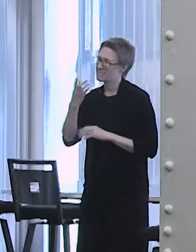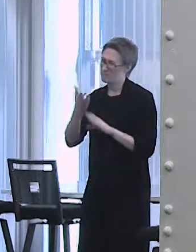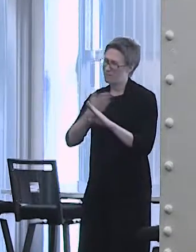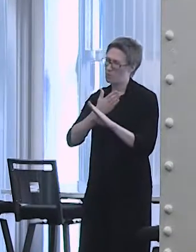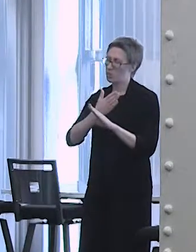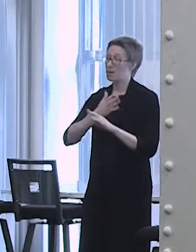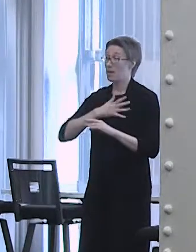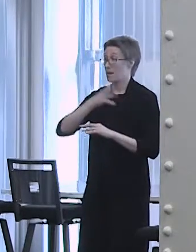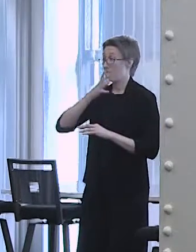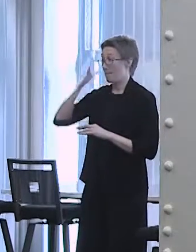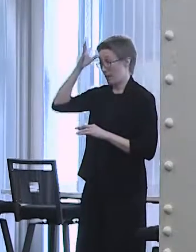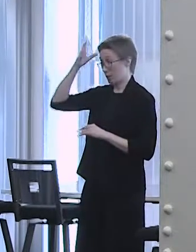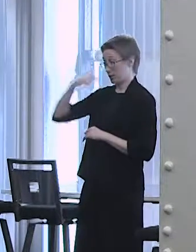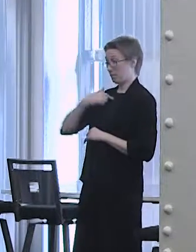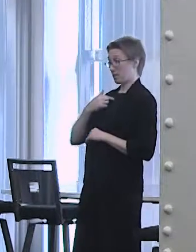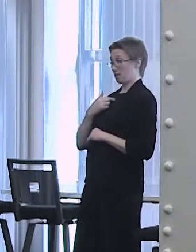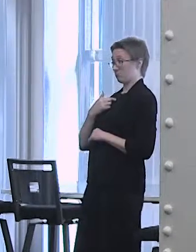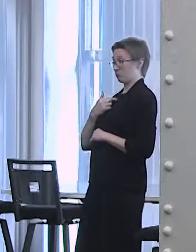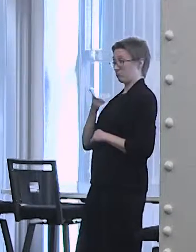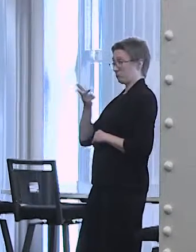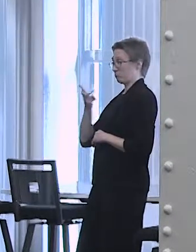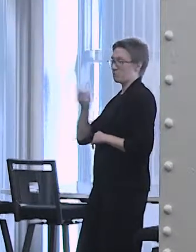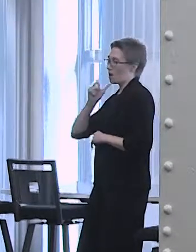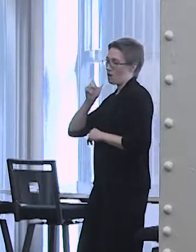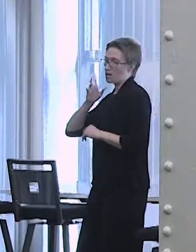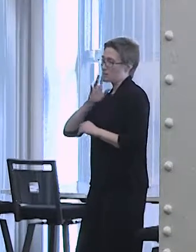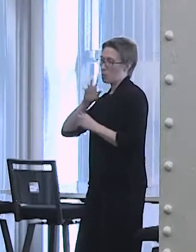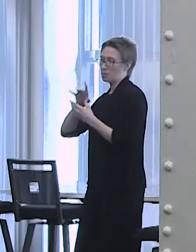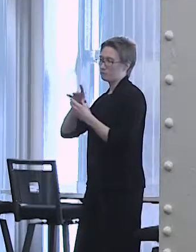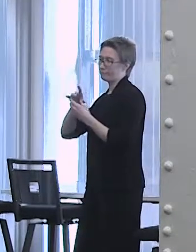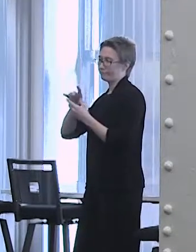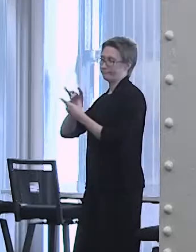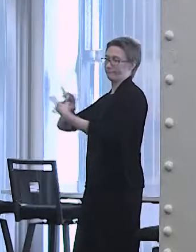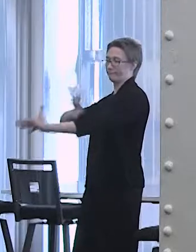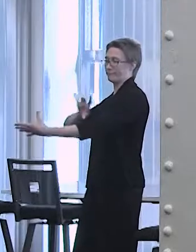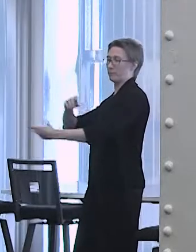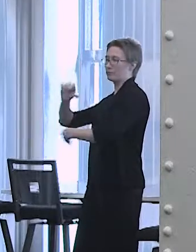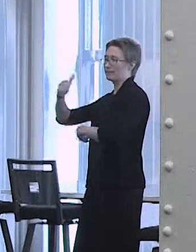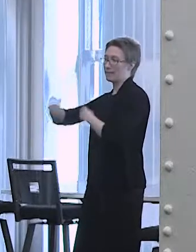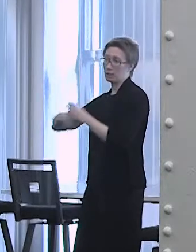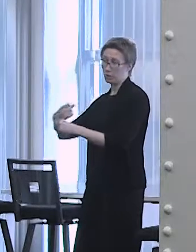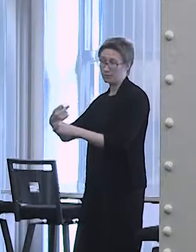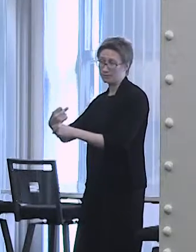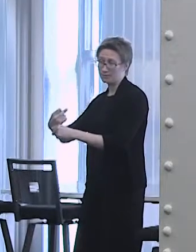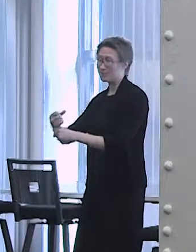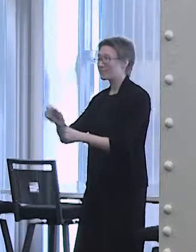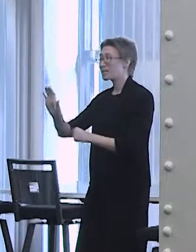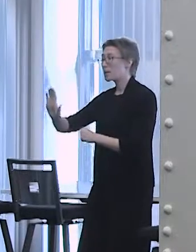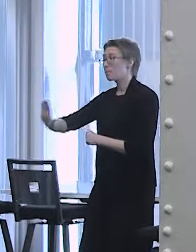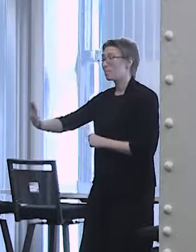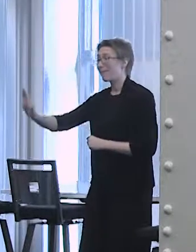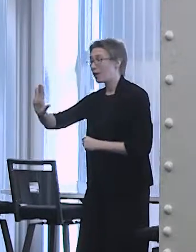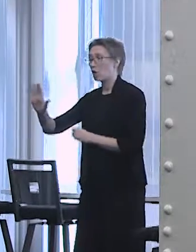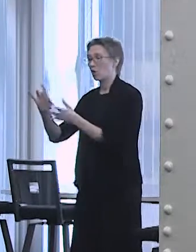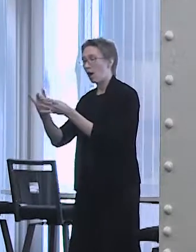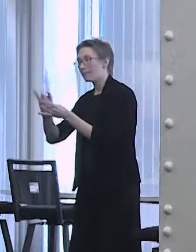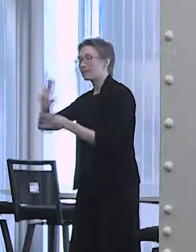but their behavior has taken a toll on my mental health. I still have nightmares about them,